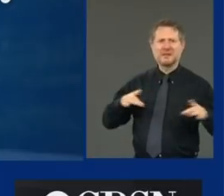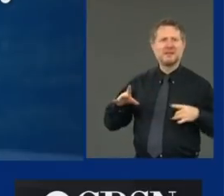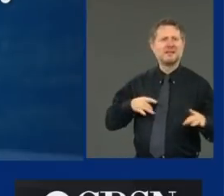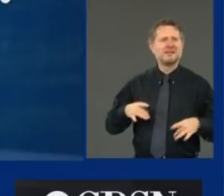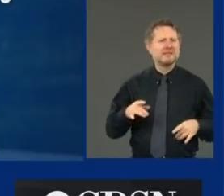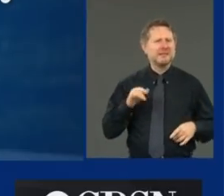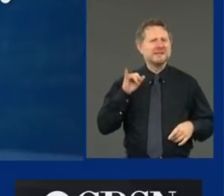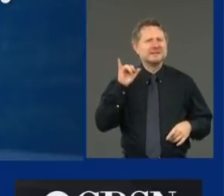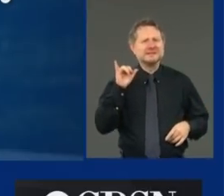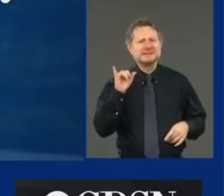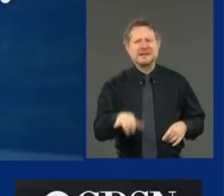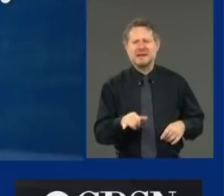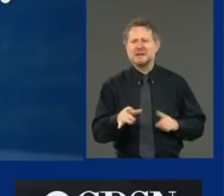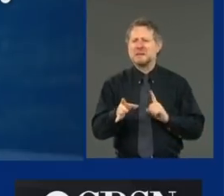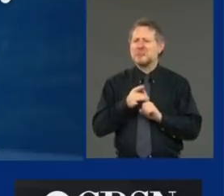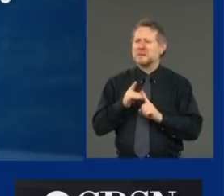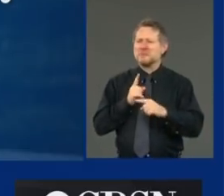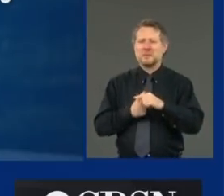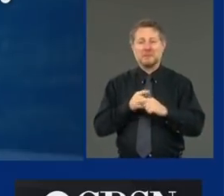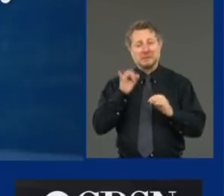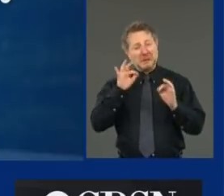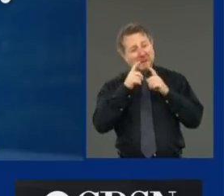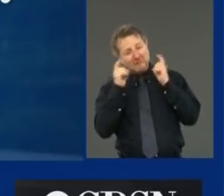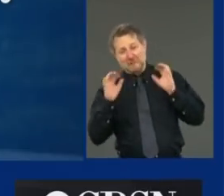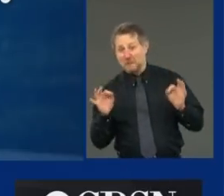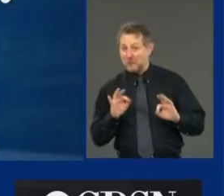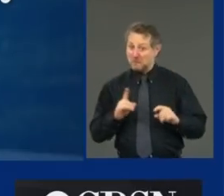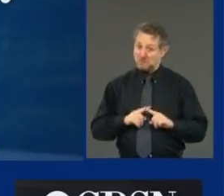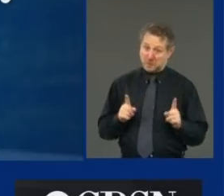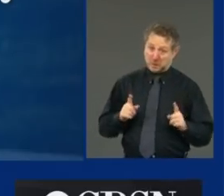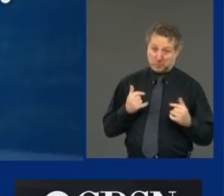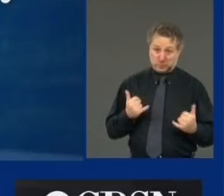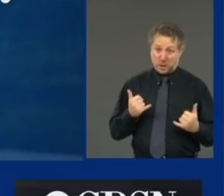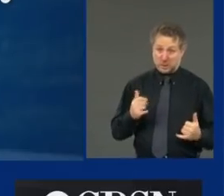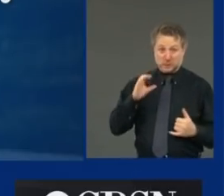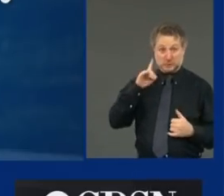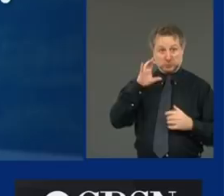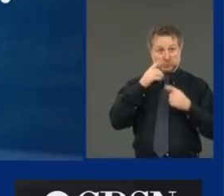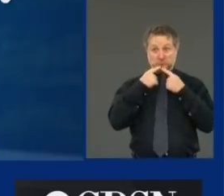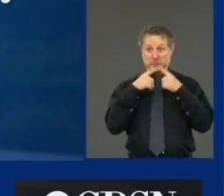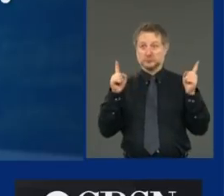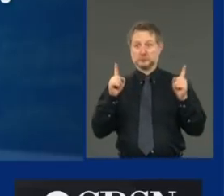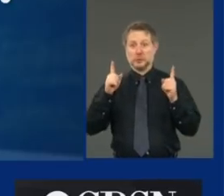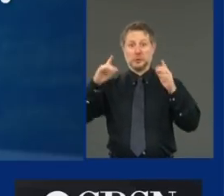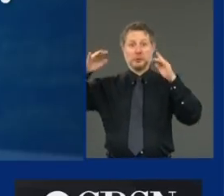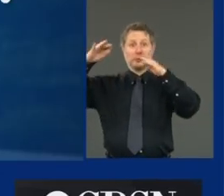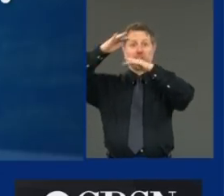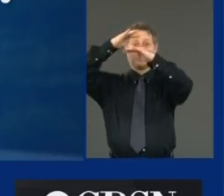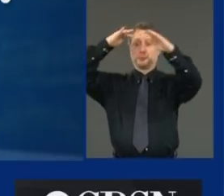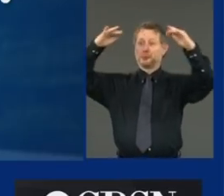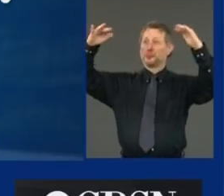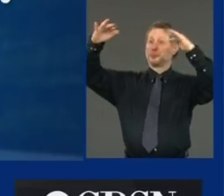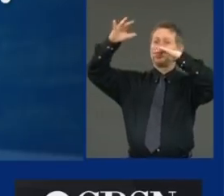AND HOW LONG WE HAVE TO TALK TO PEOPLE ABOUT WEARING PROPHYLACTIC AND HOW IT COULD MAKE A DIFFERENCE BETWEEN LIFE AND DEATH. THE MASK CAN MAKE A DIFFERENCE